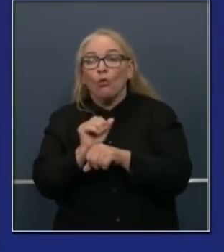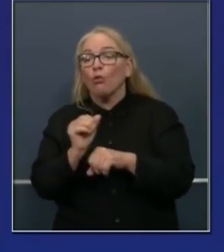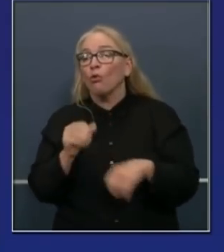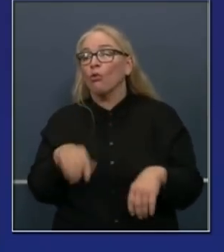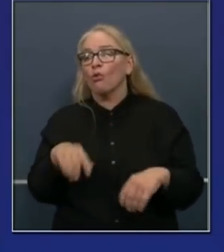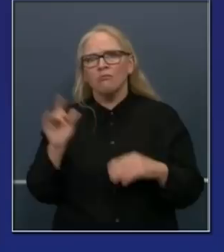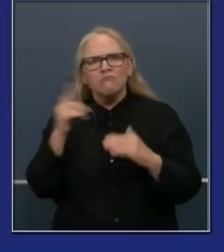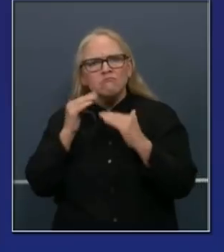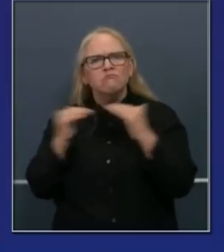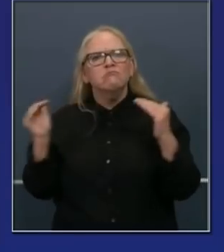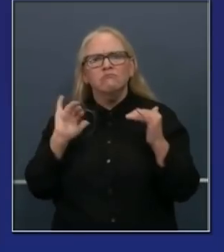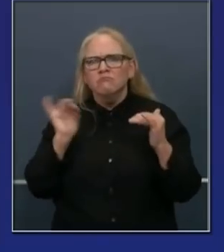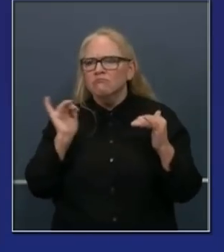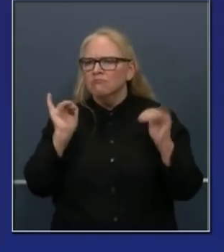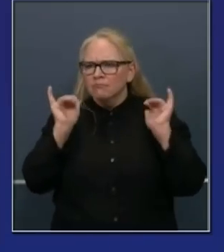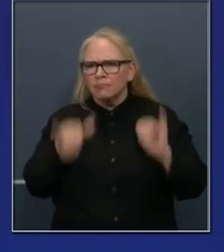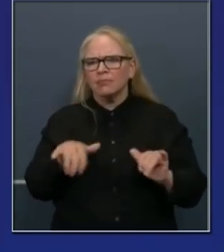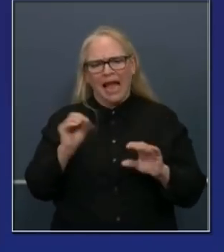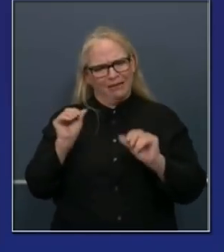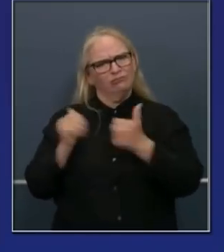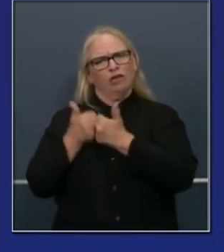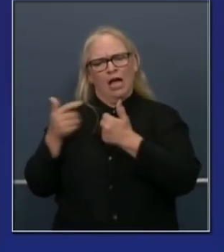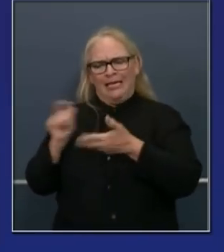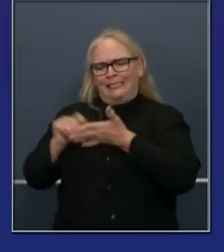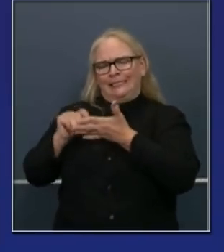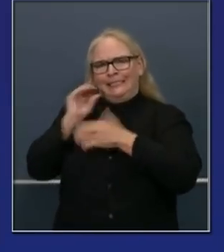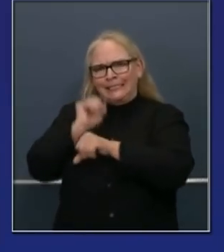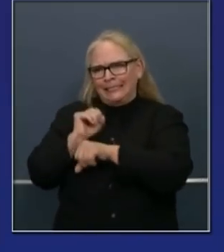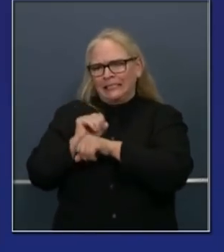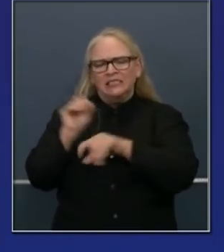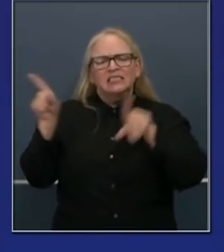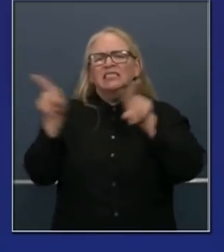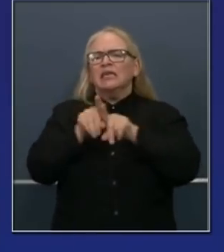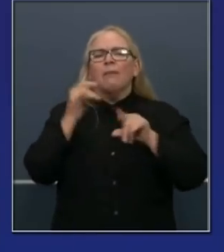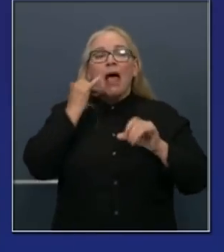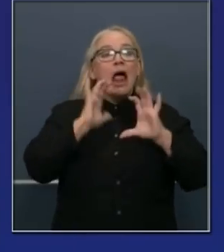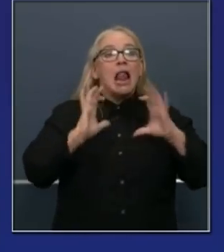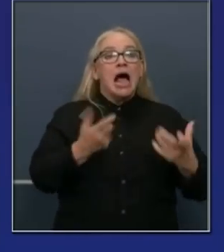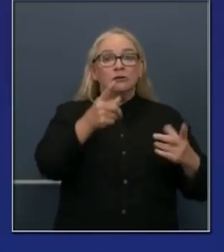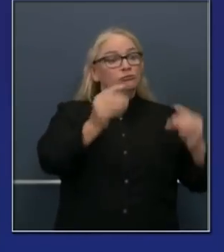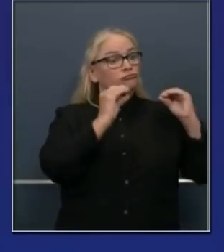PROVIDING FOR QUALITY AND DISTANCE LEARNING. OUR ENVIRONMENT WHERE